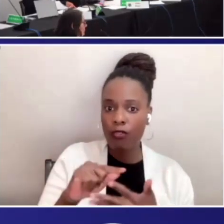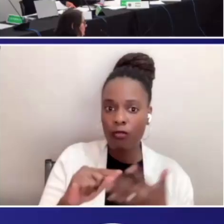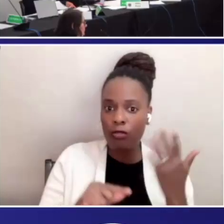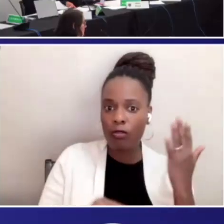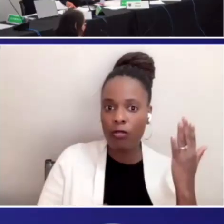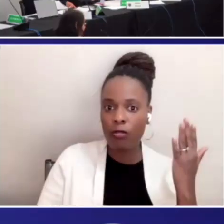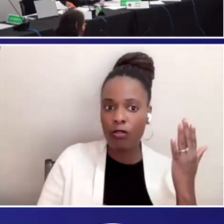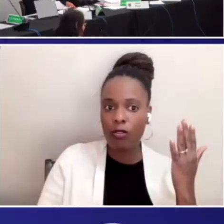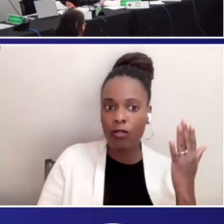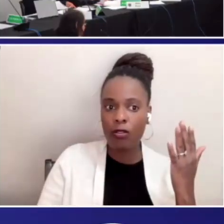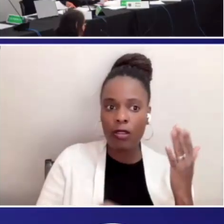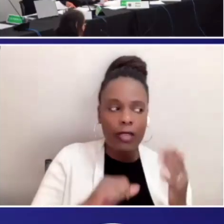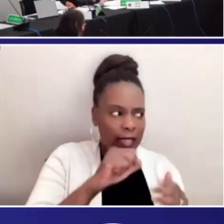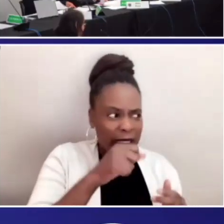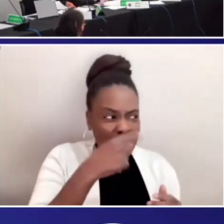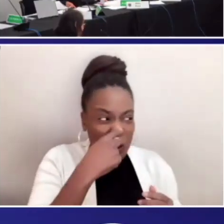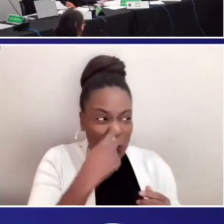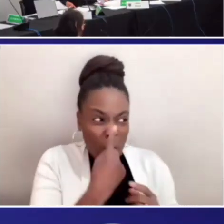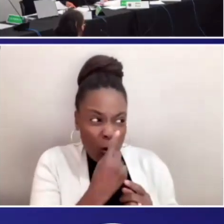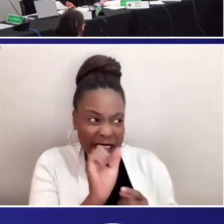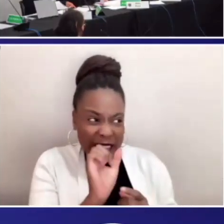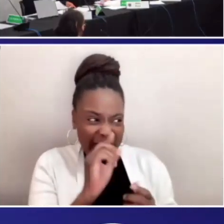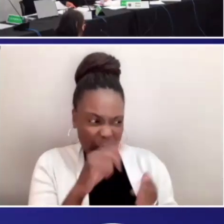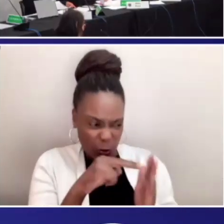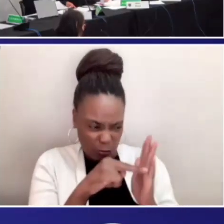Can you just give me one second? I just need to read something from it. Sure.